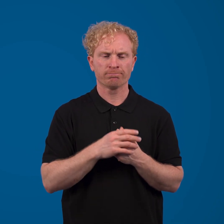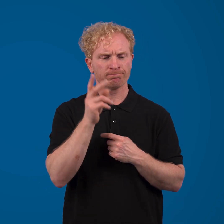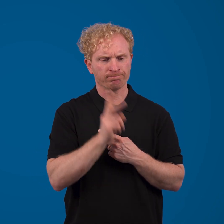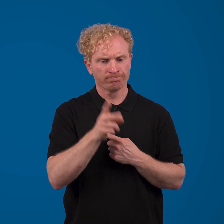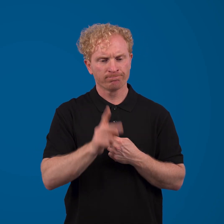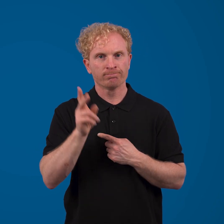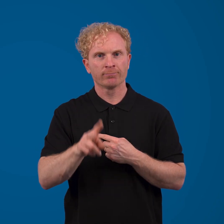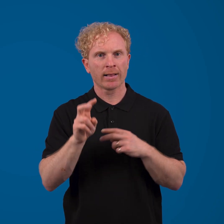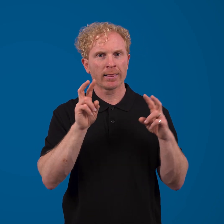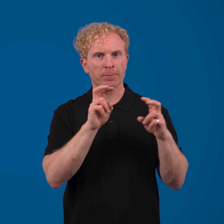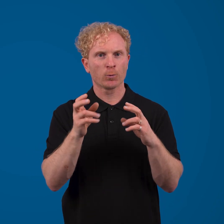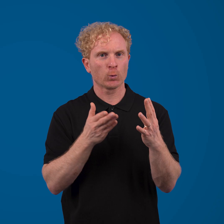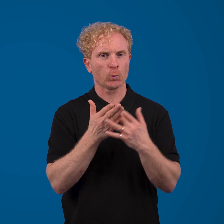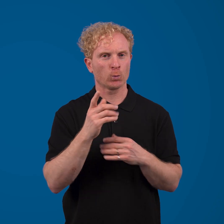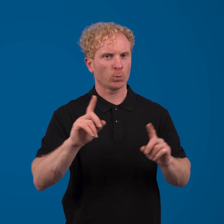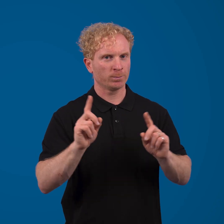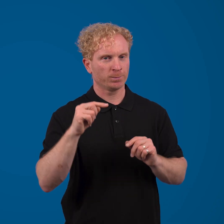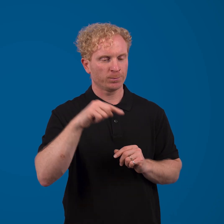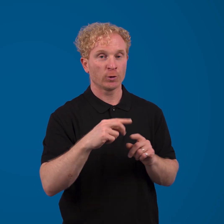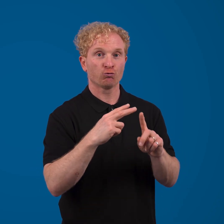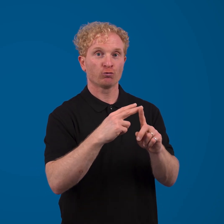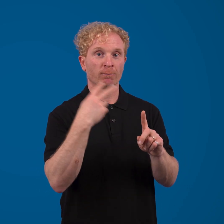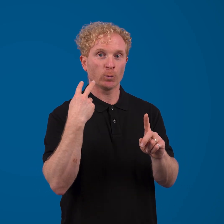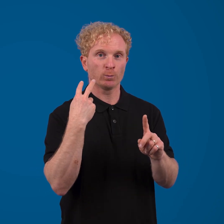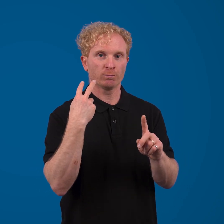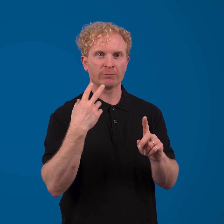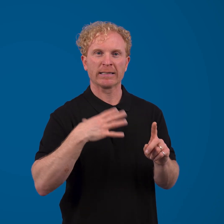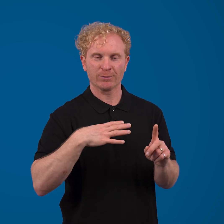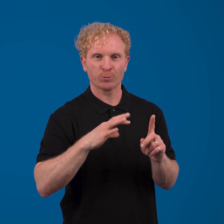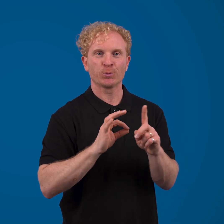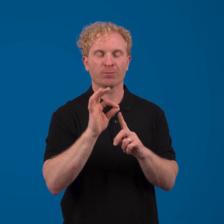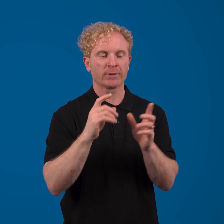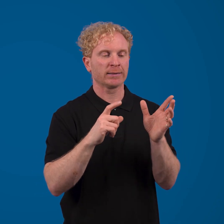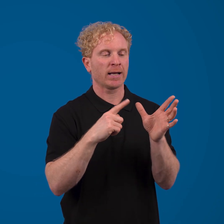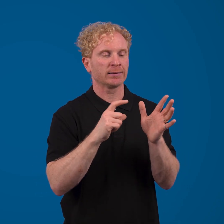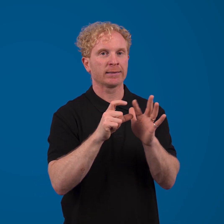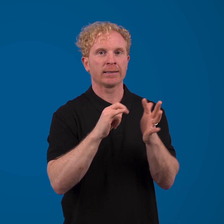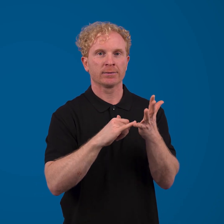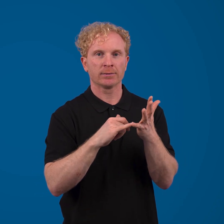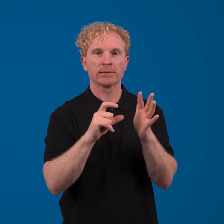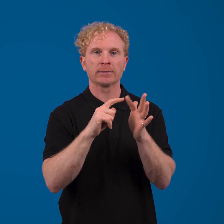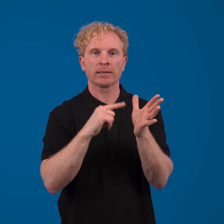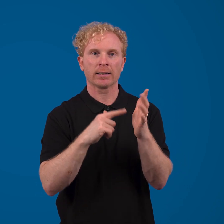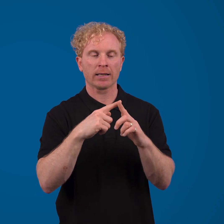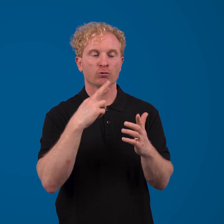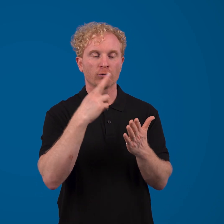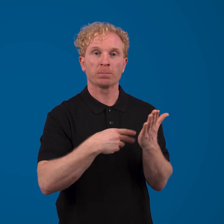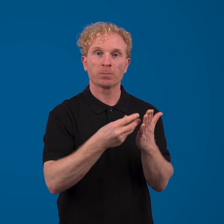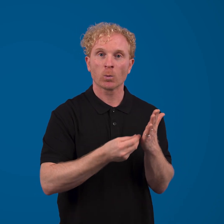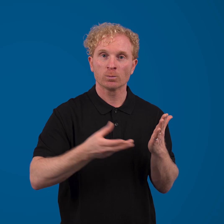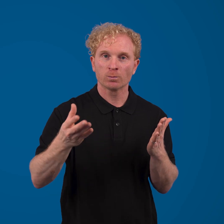A consistent theme through the Review was the need to improve ADS data and reporting.